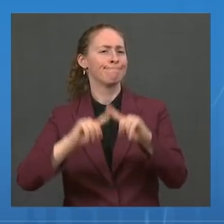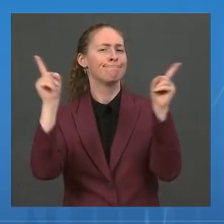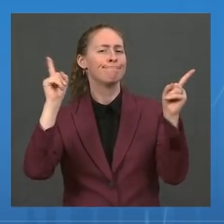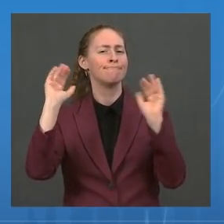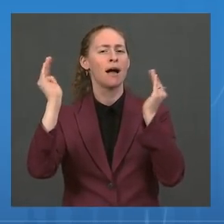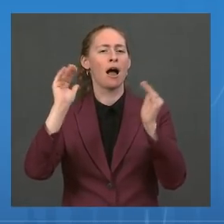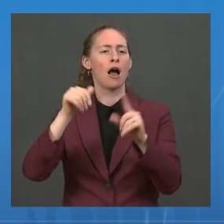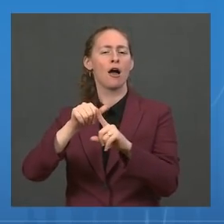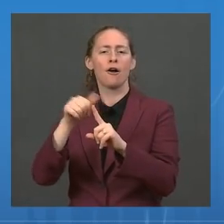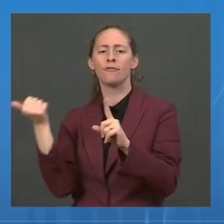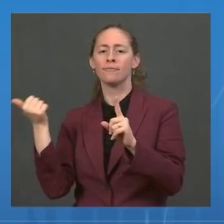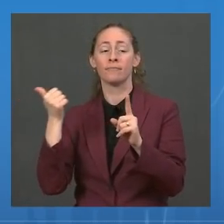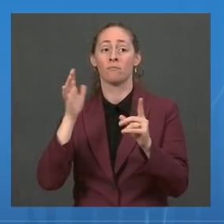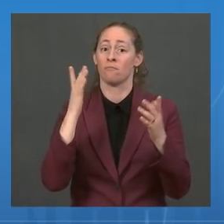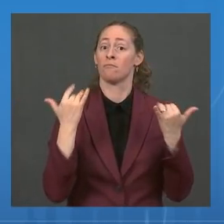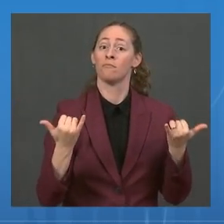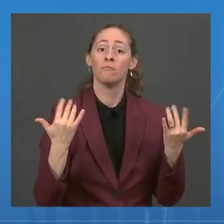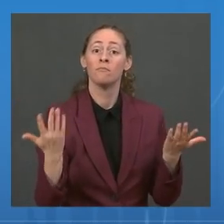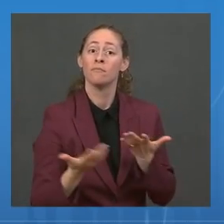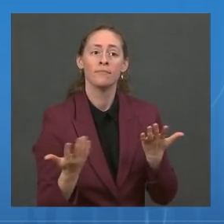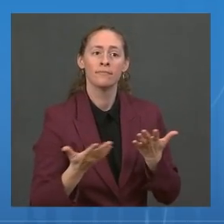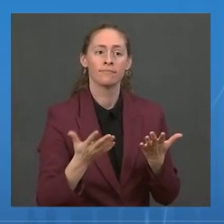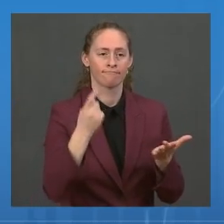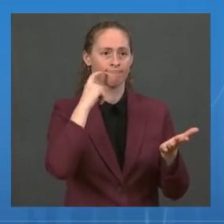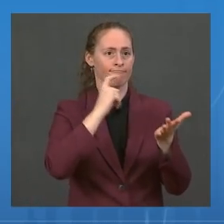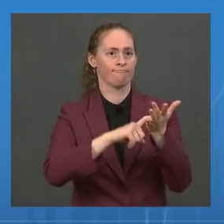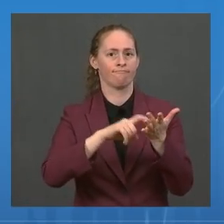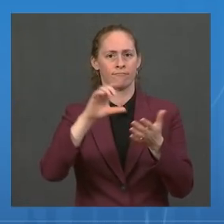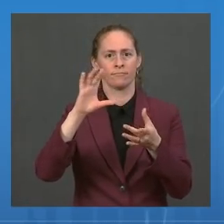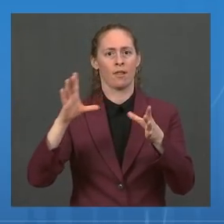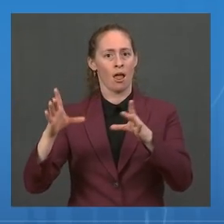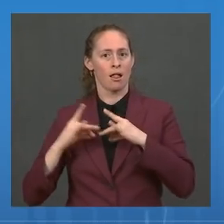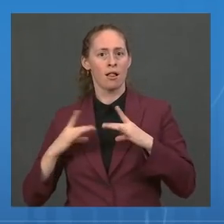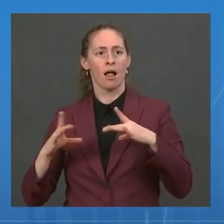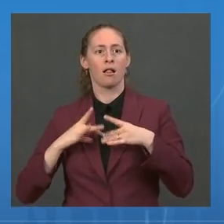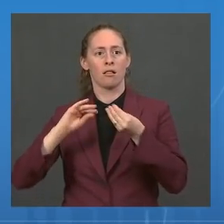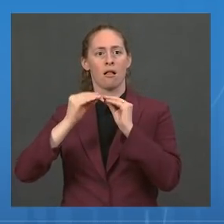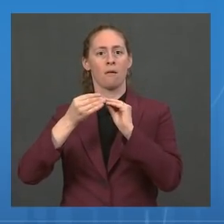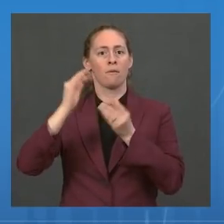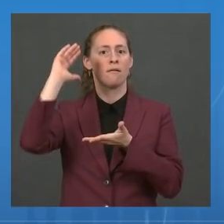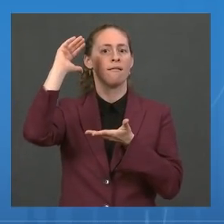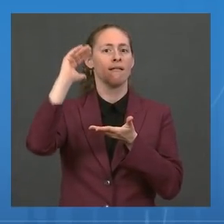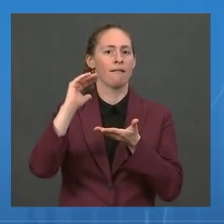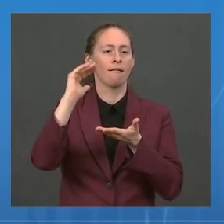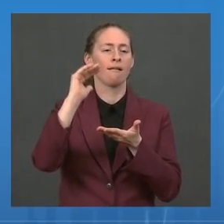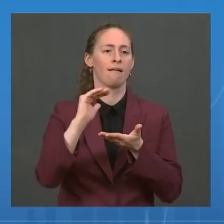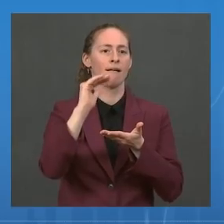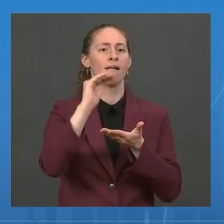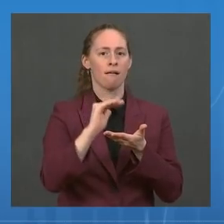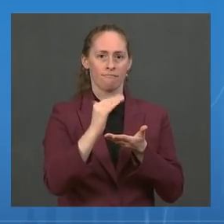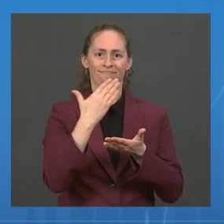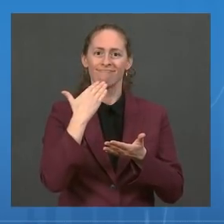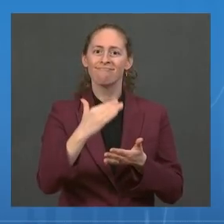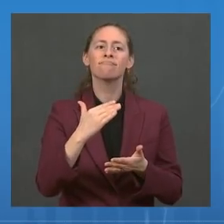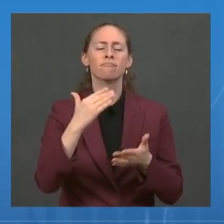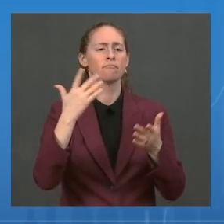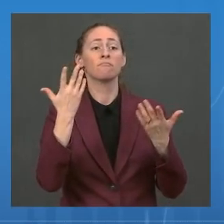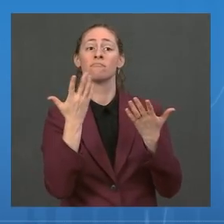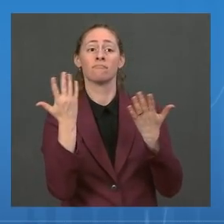is, as these cases come down, the most important thing that we can do is continue to practice the mitigation strategies that we know work.